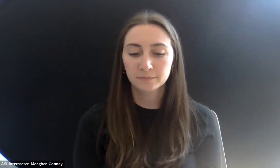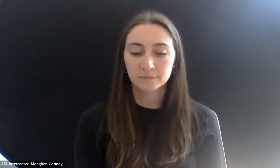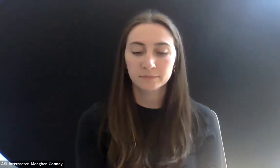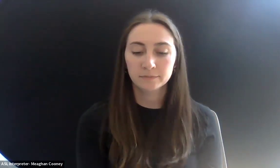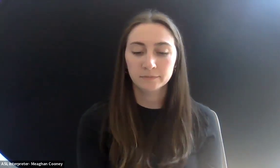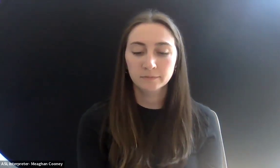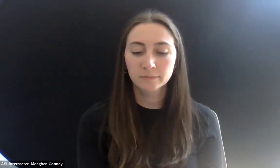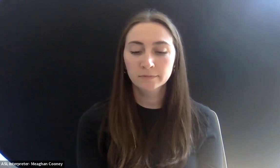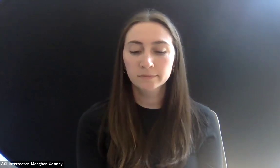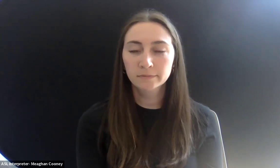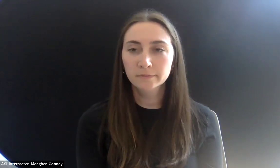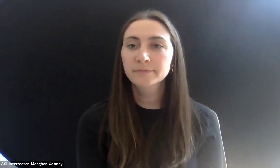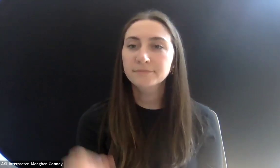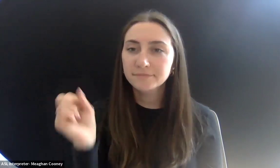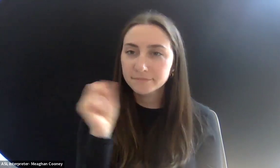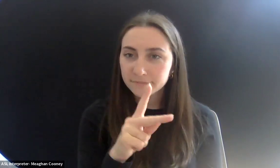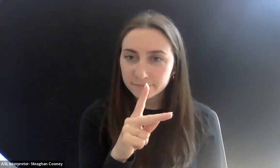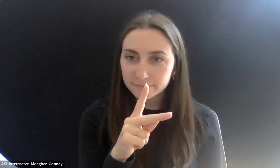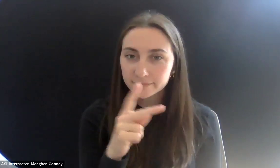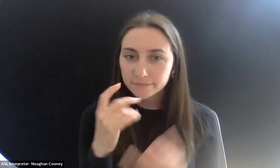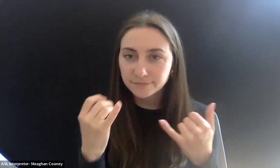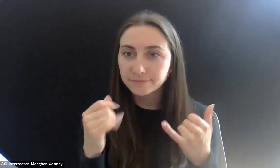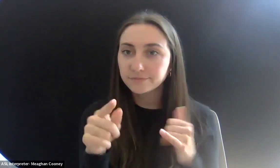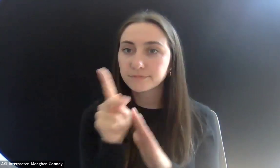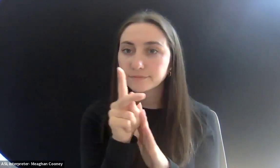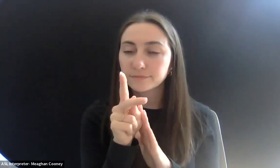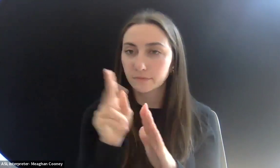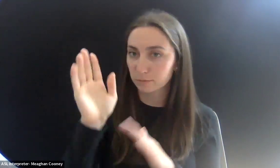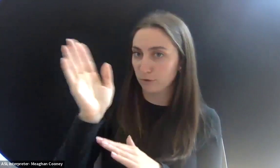OK. So this portion of our presentation relates to the MEPA